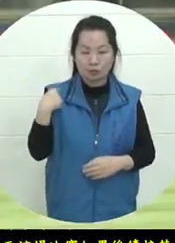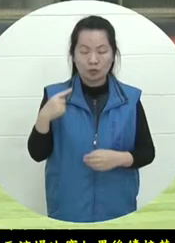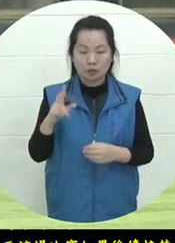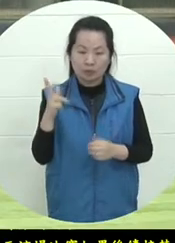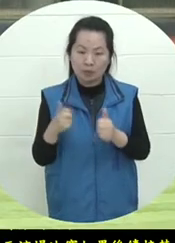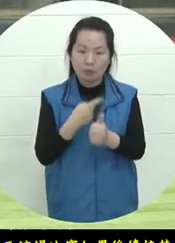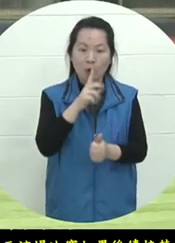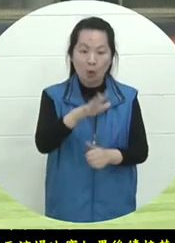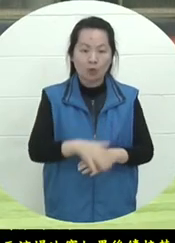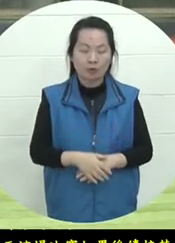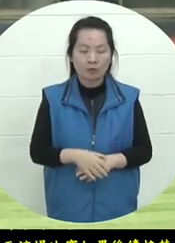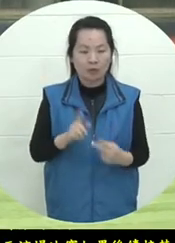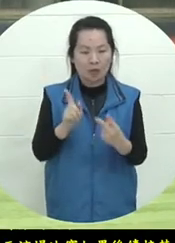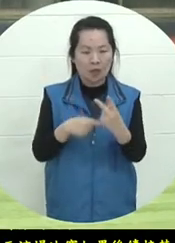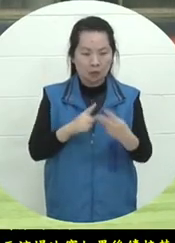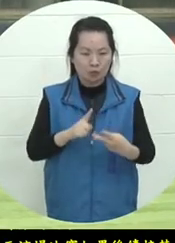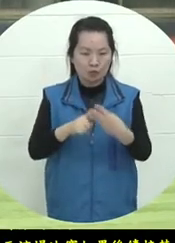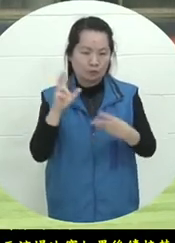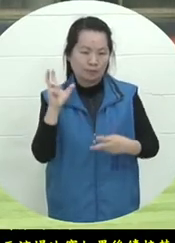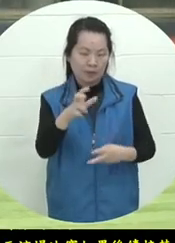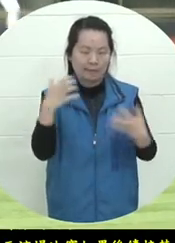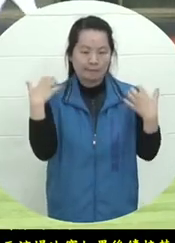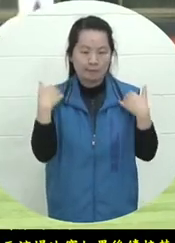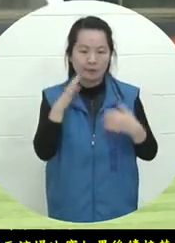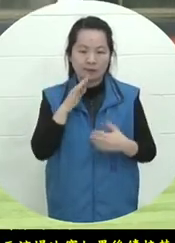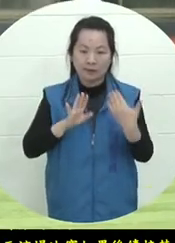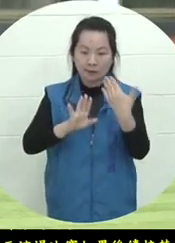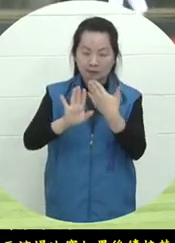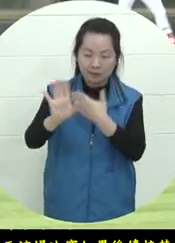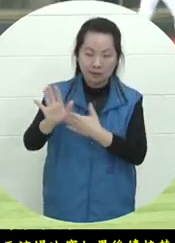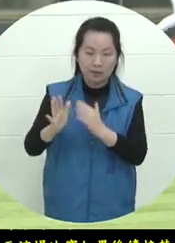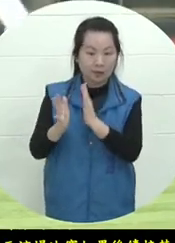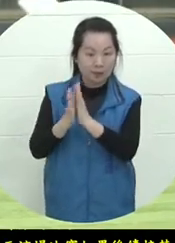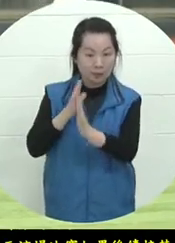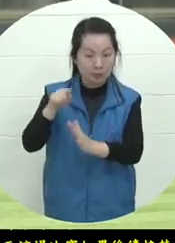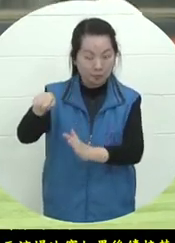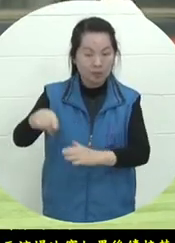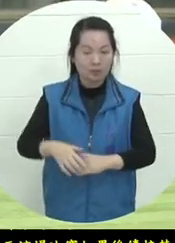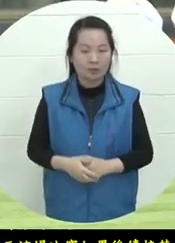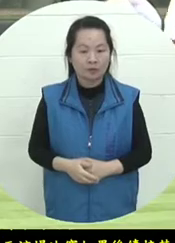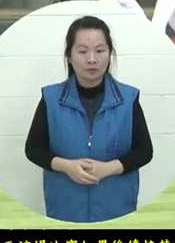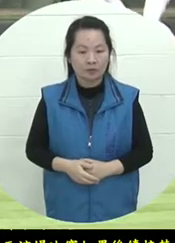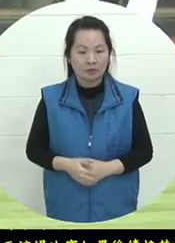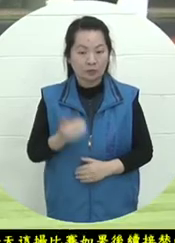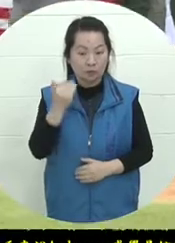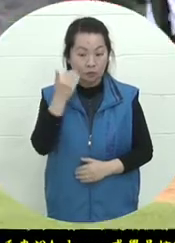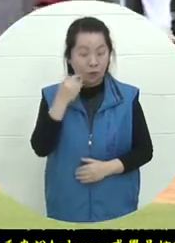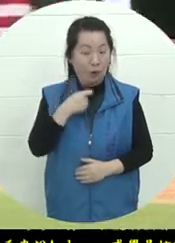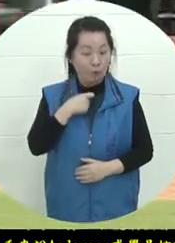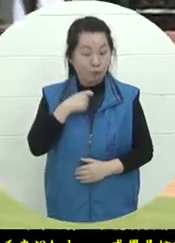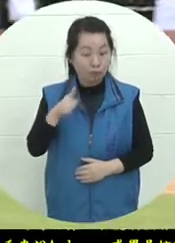The two starters should be the main pitchers. If there is no way to stabilize the pressure for